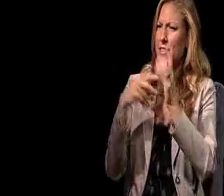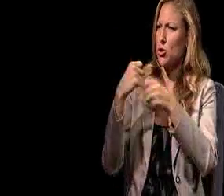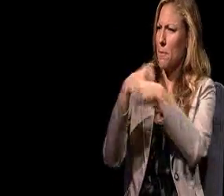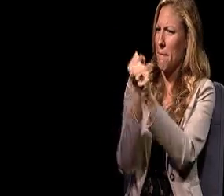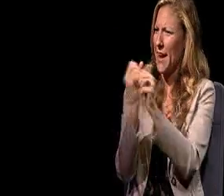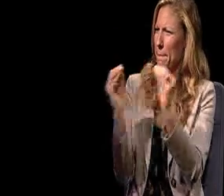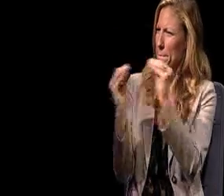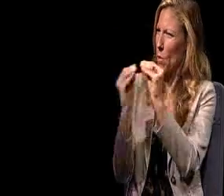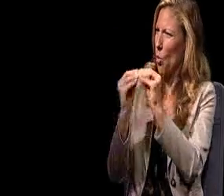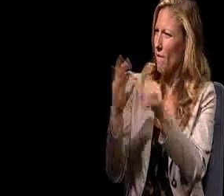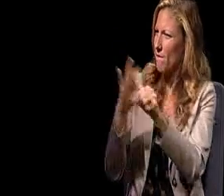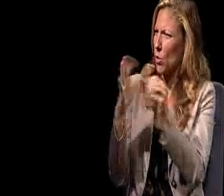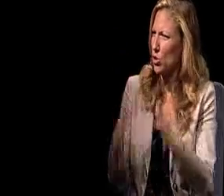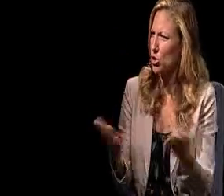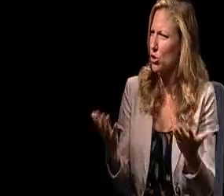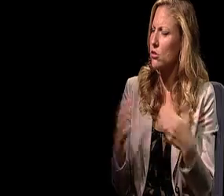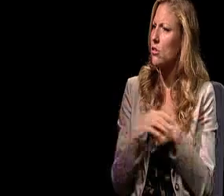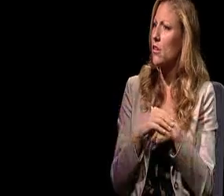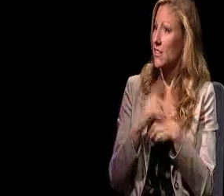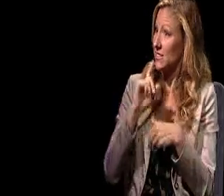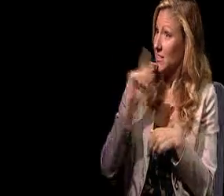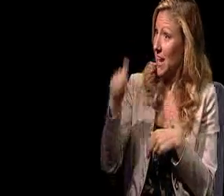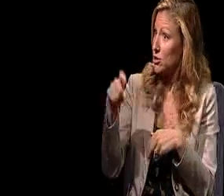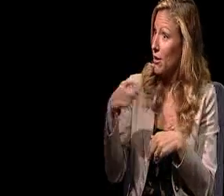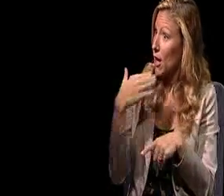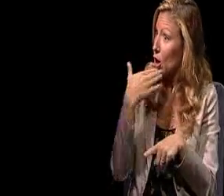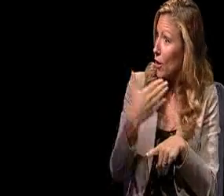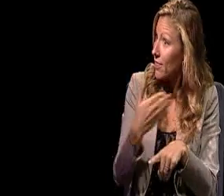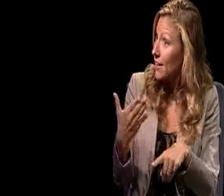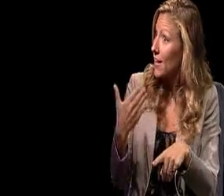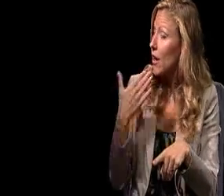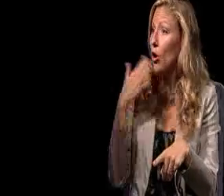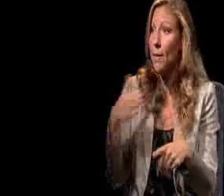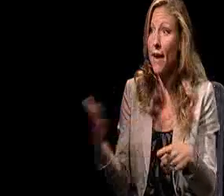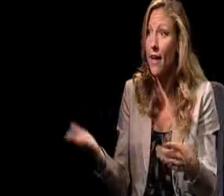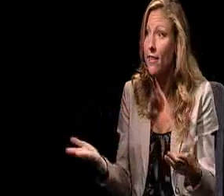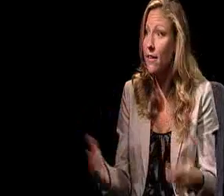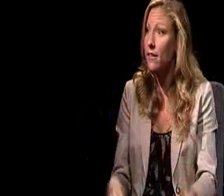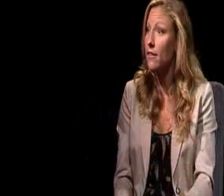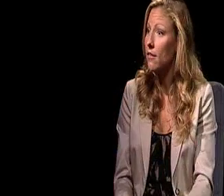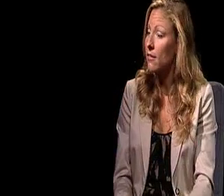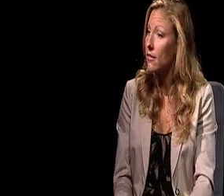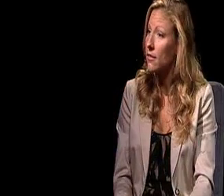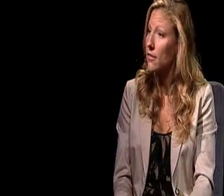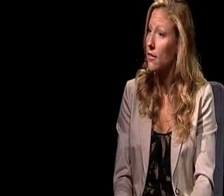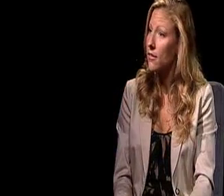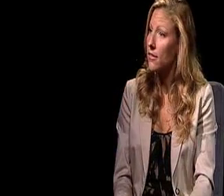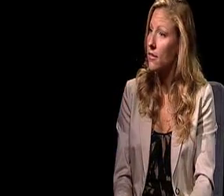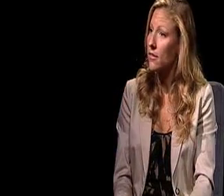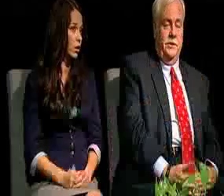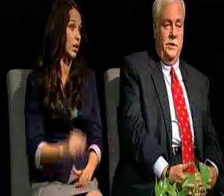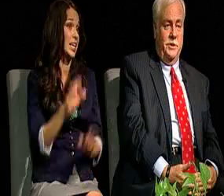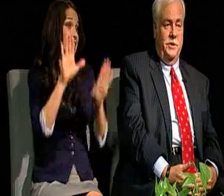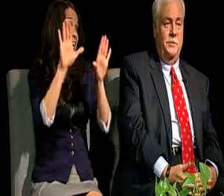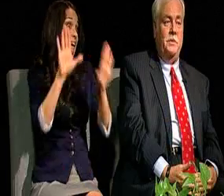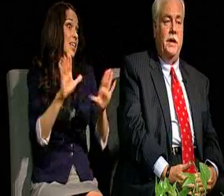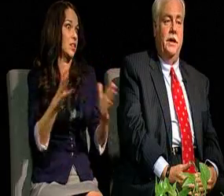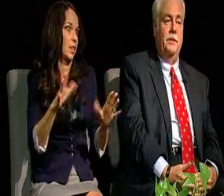and what does it mean to make more voters? Is that a good thing or is that a bad thing? Oh, it's an excellent thing to do!